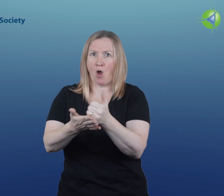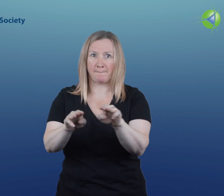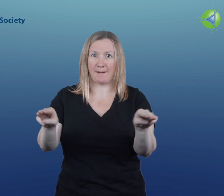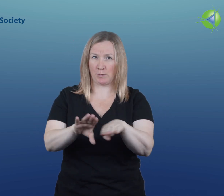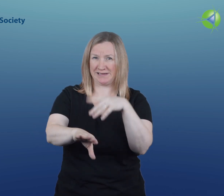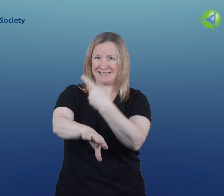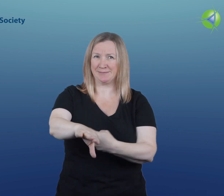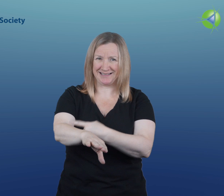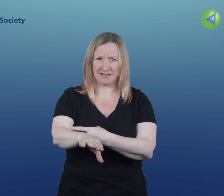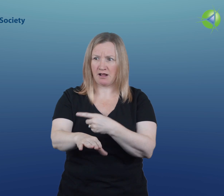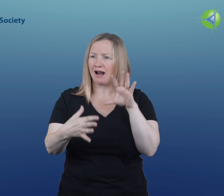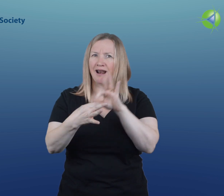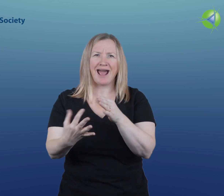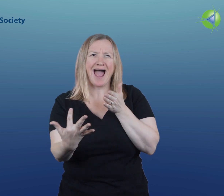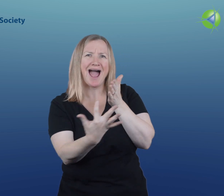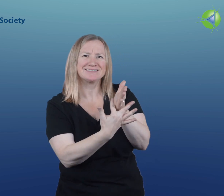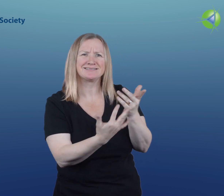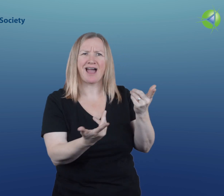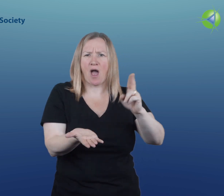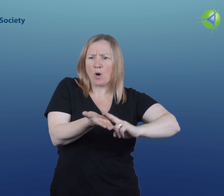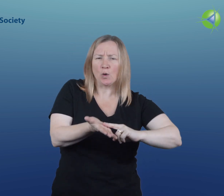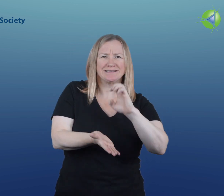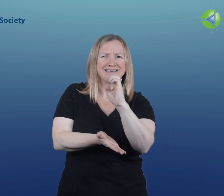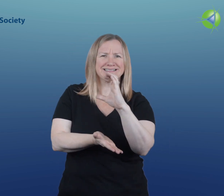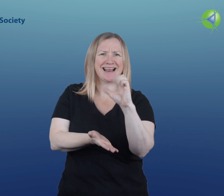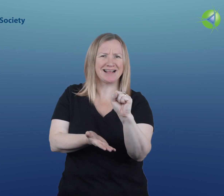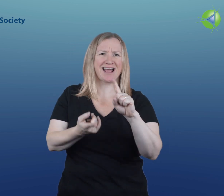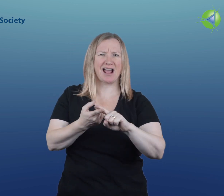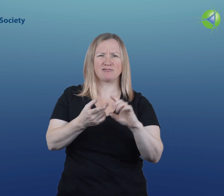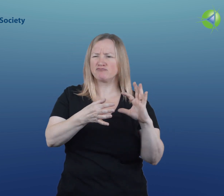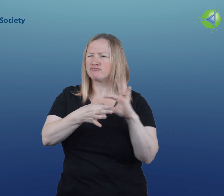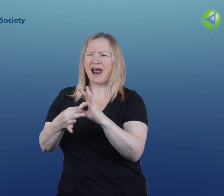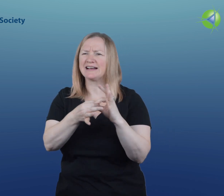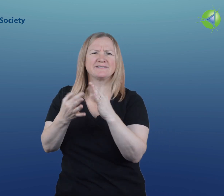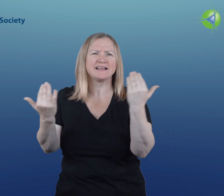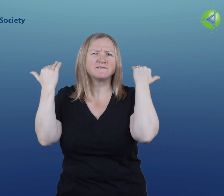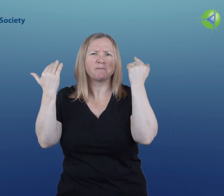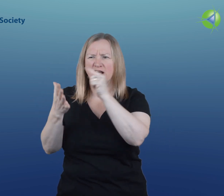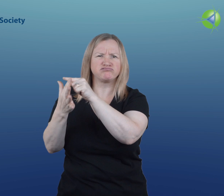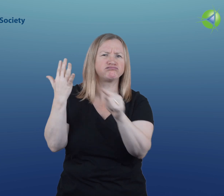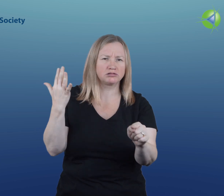to support people with disabilities in their access and use of ECS and related information.